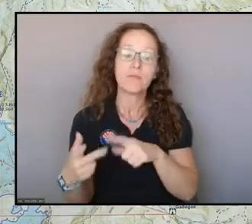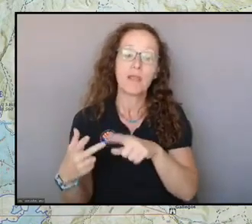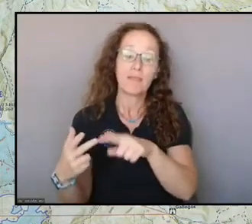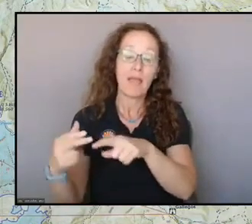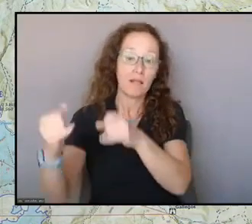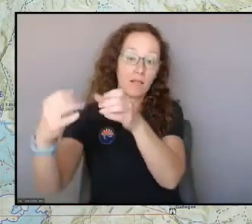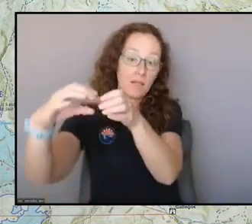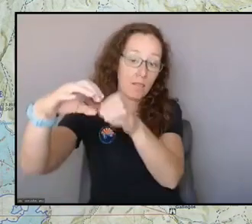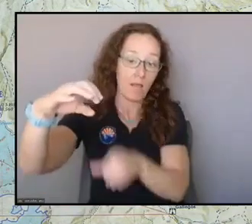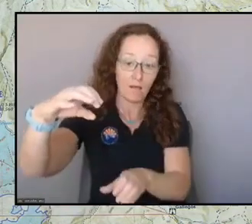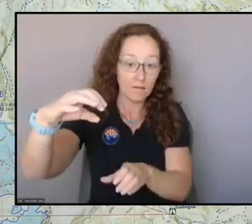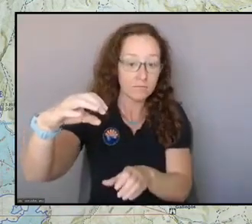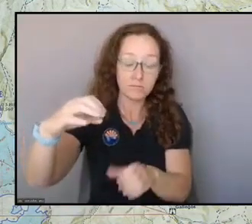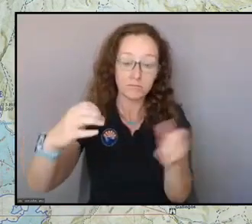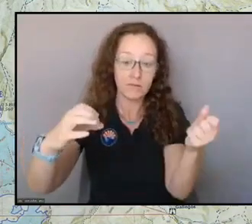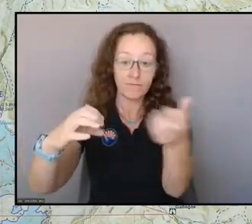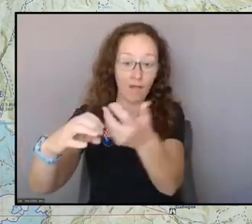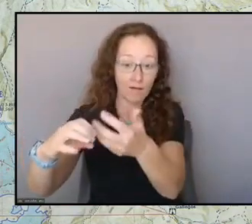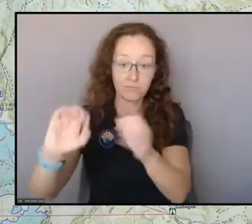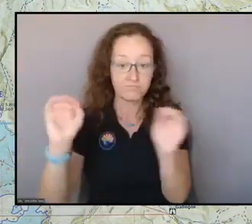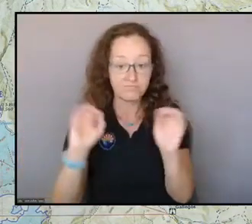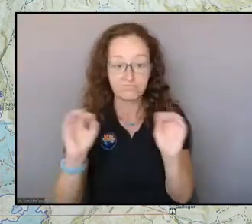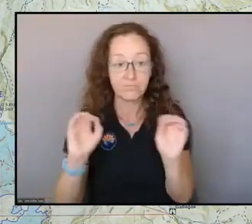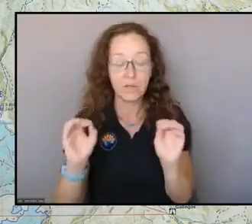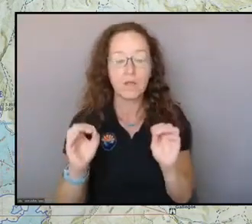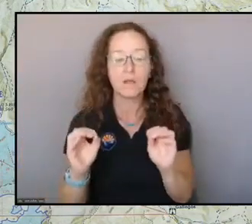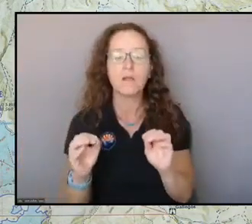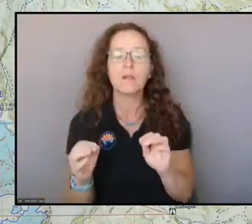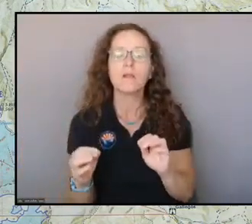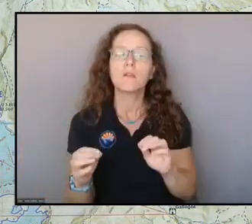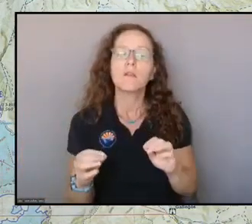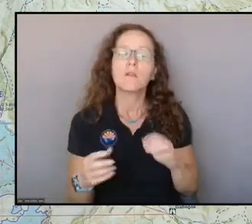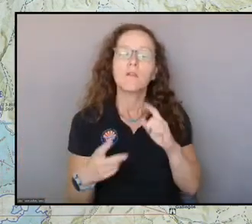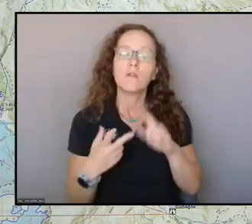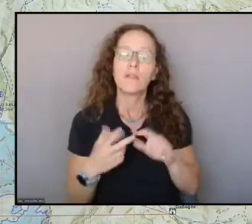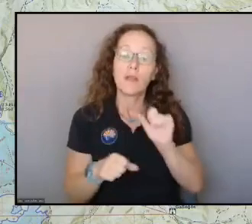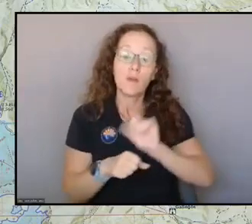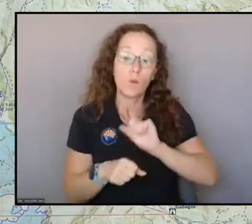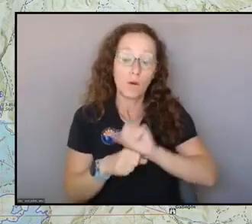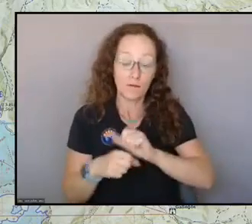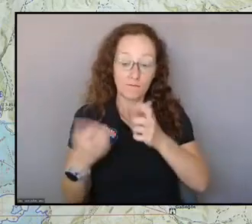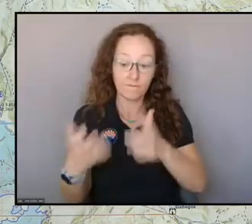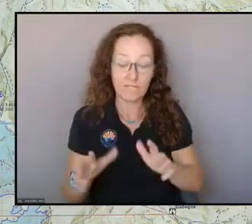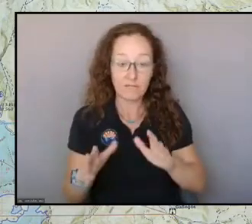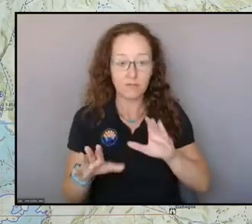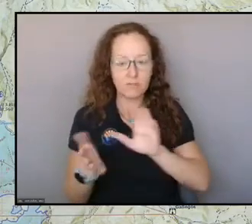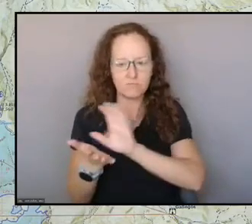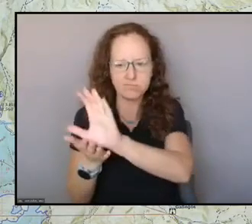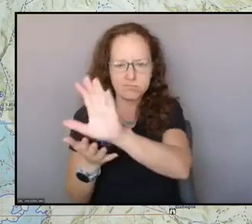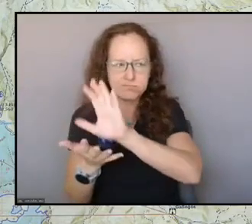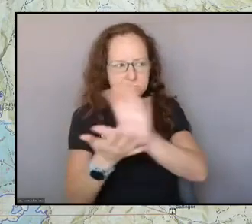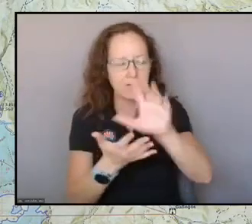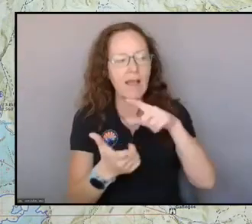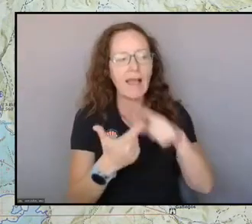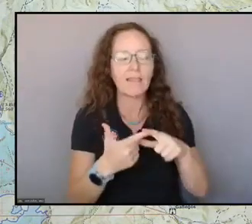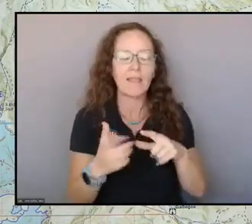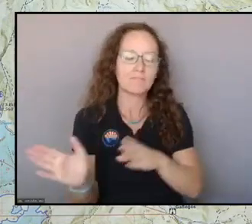REHABBING STUFF. THE DAMAGE THAT WE DID DURING SUPPRESSION IS SUPPRESSION REPAIR.